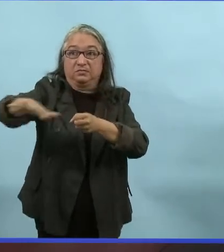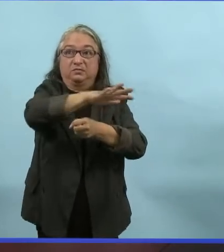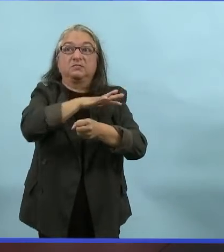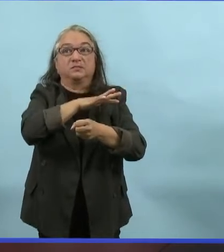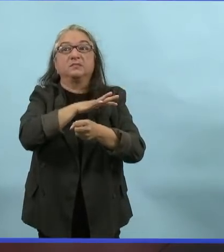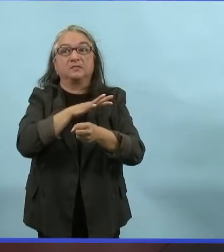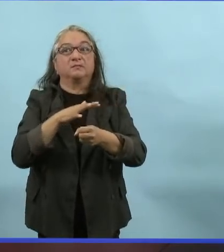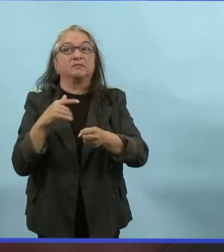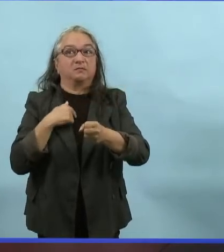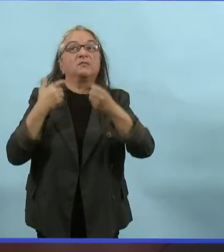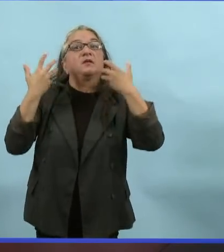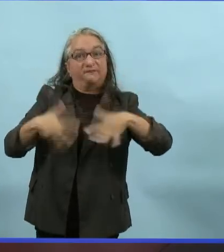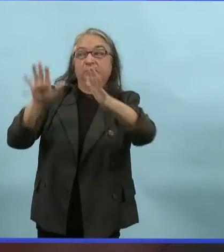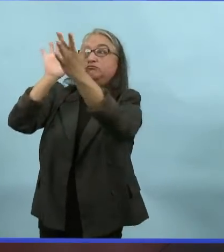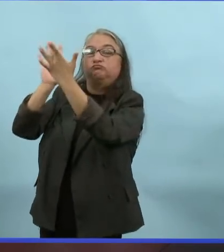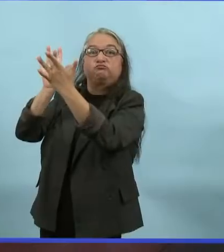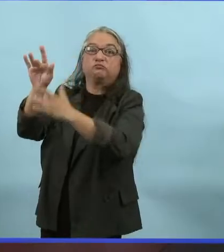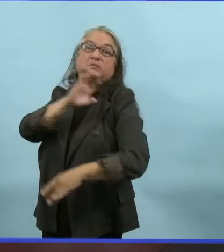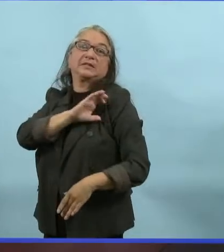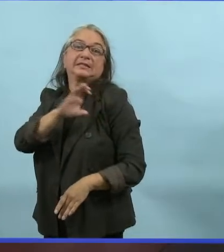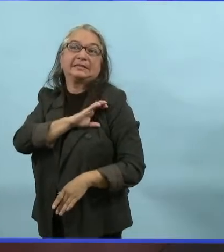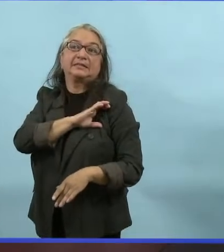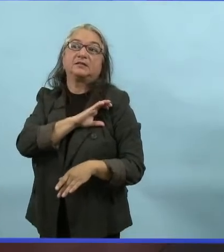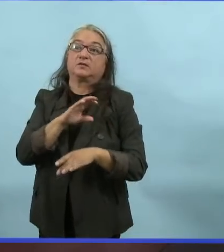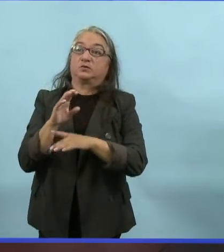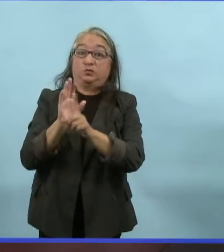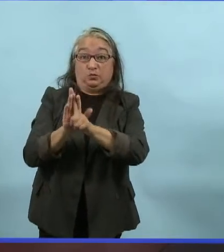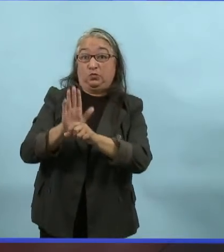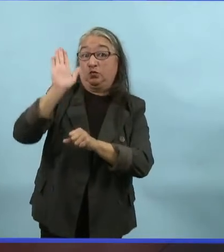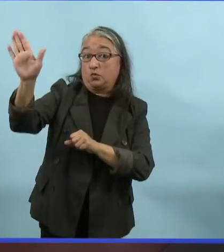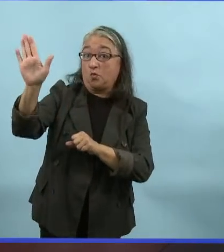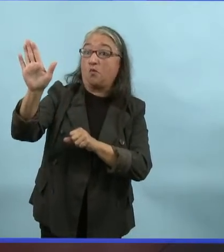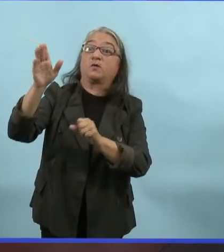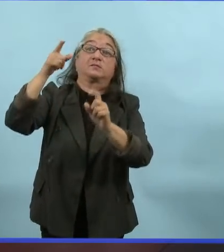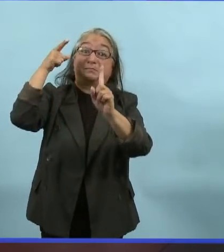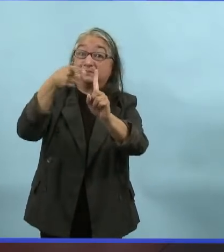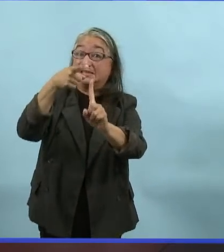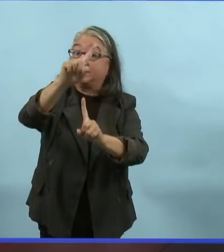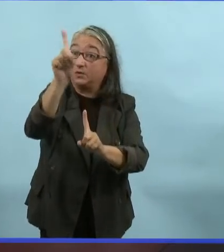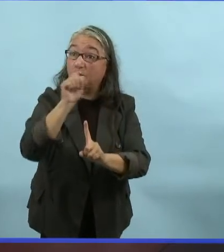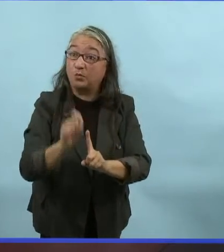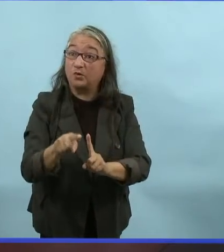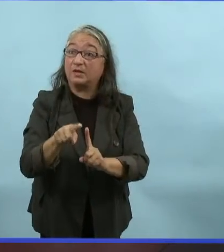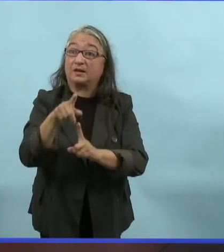but but not specifically on this on this topic of a private investigator being hired to follow me